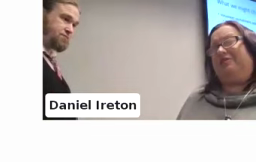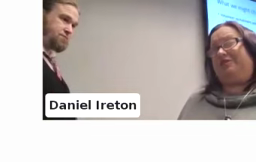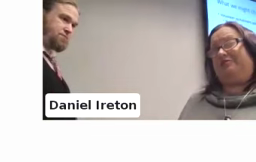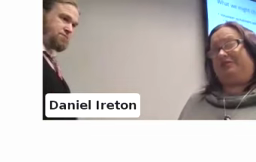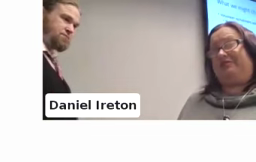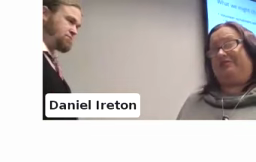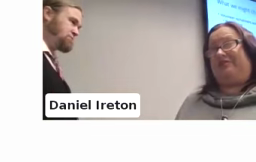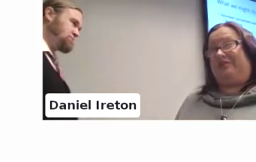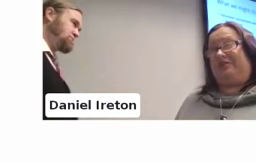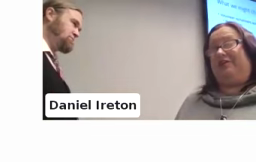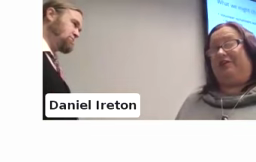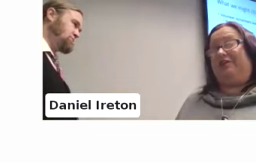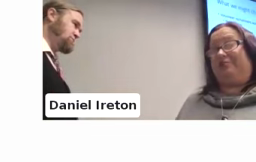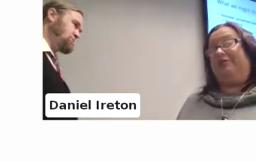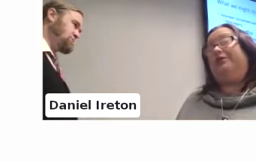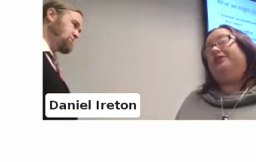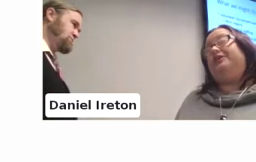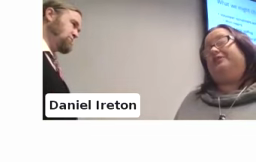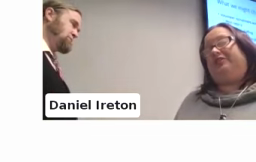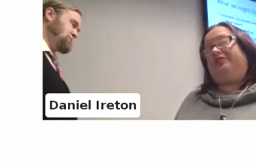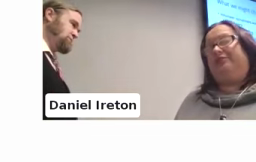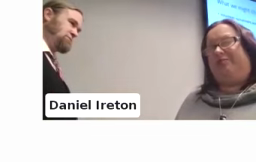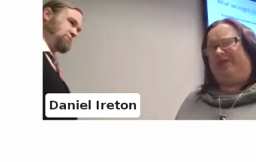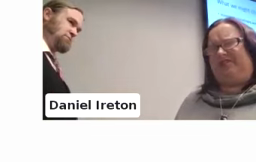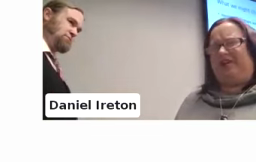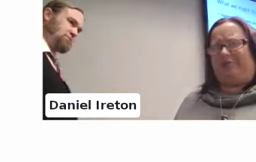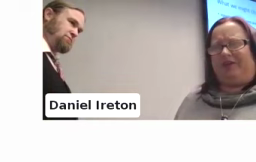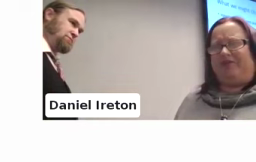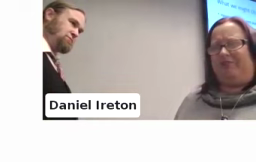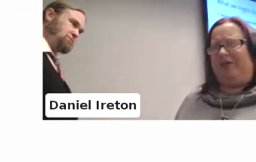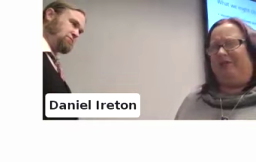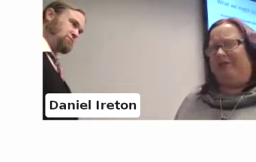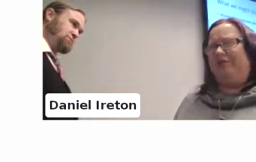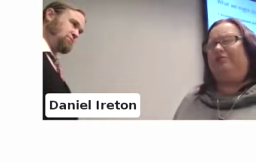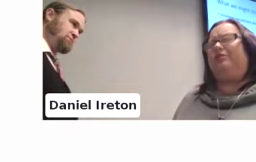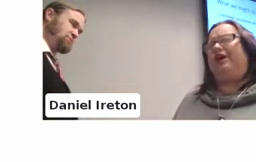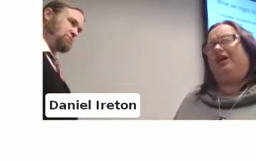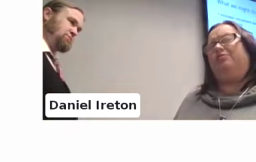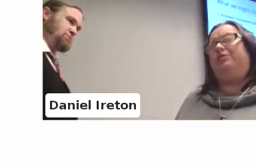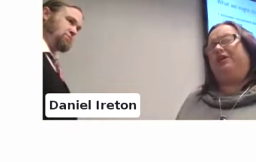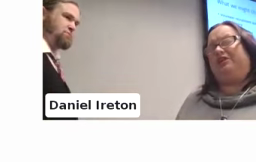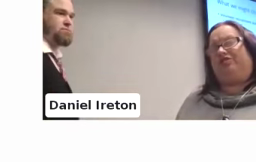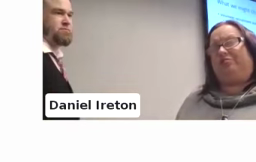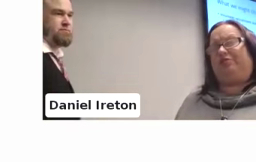Daniel: Jump back on if we didn't.